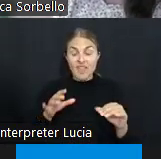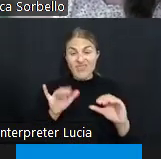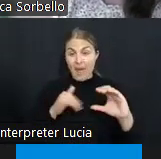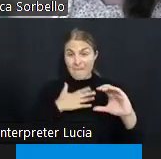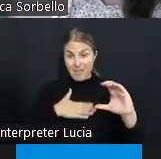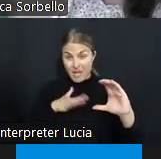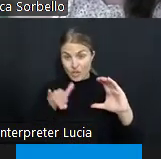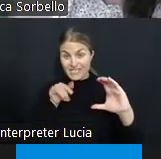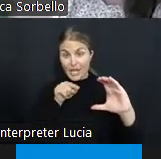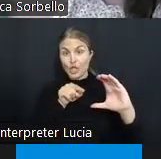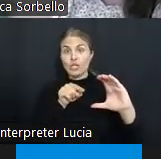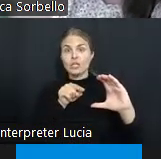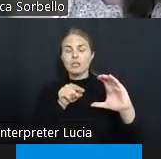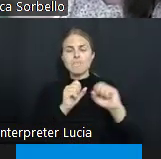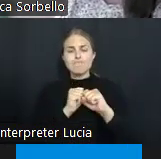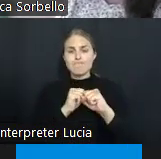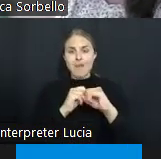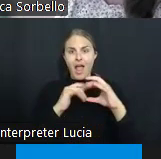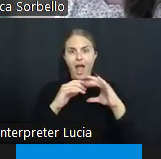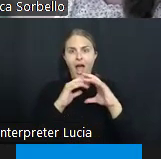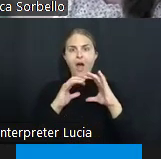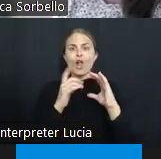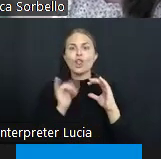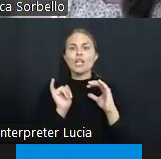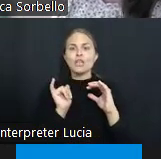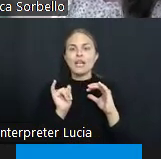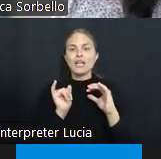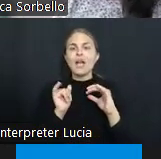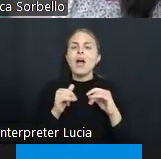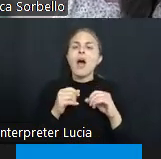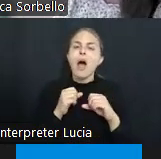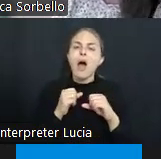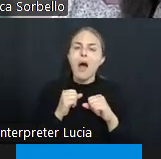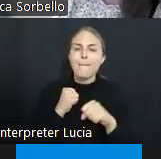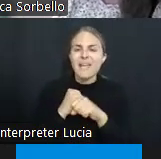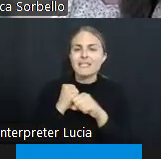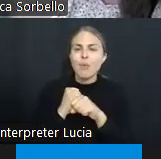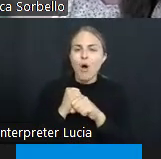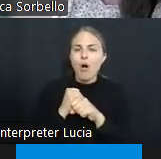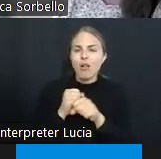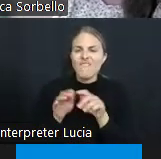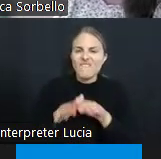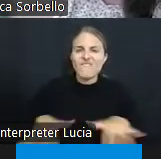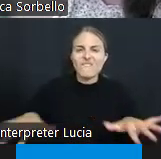really important to recognize that for two years without substances that response is exactly the same. So, for